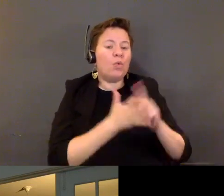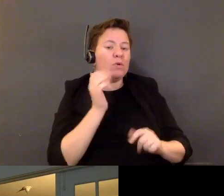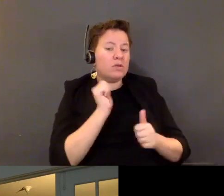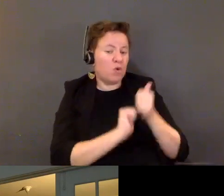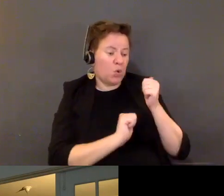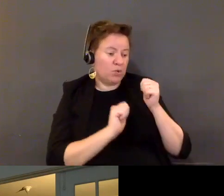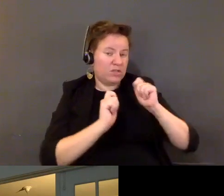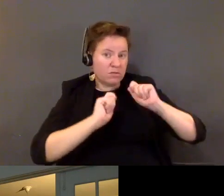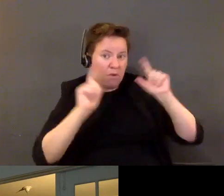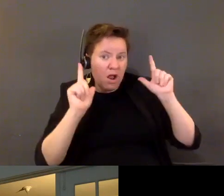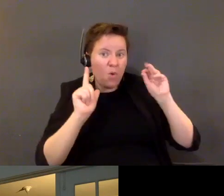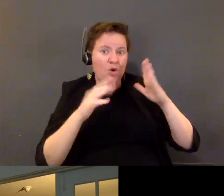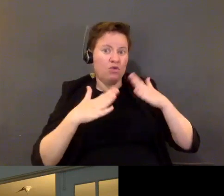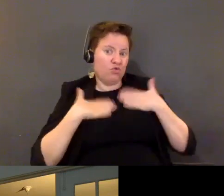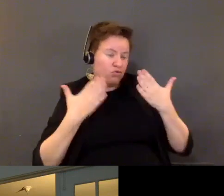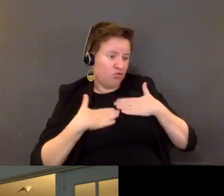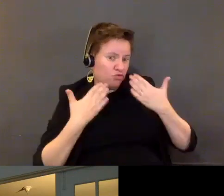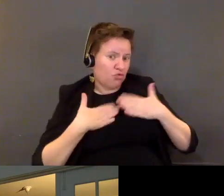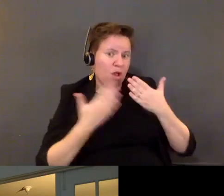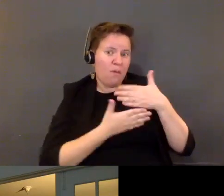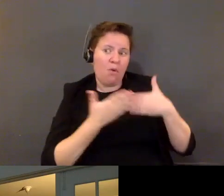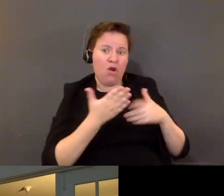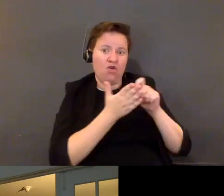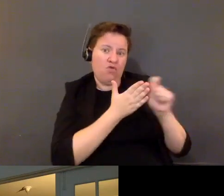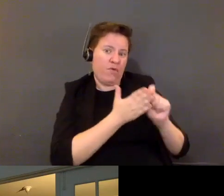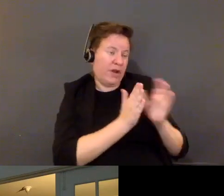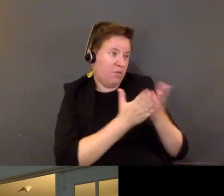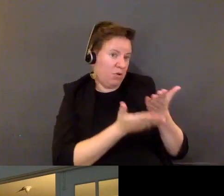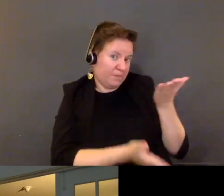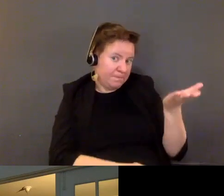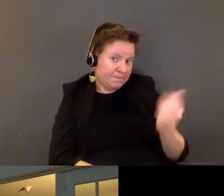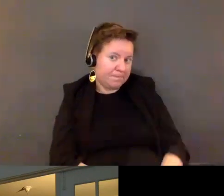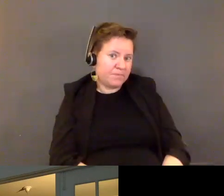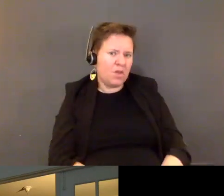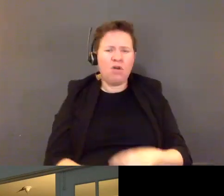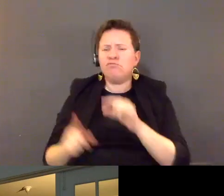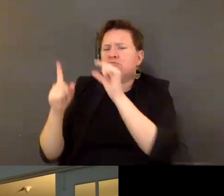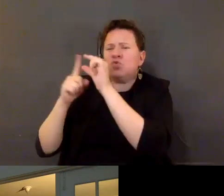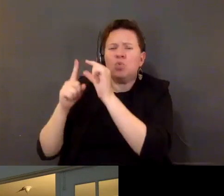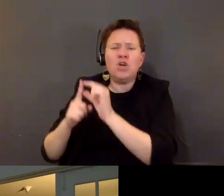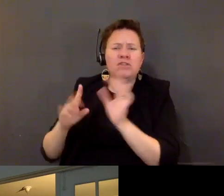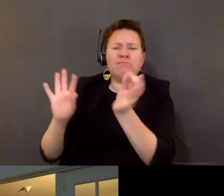or joyous aspect of writing the book oh words words god